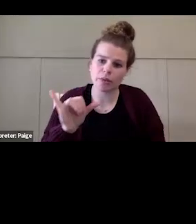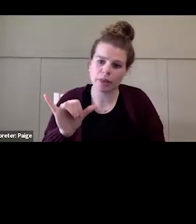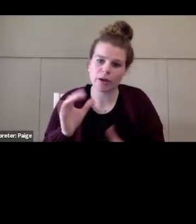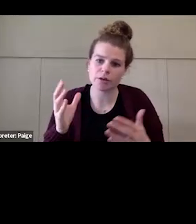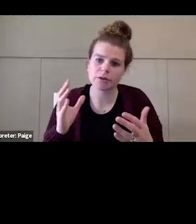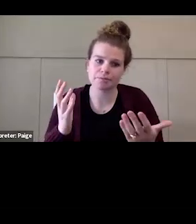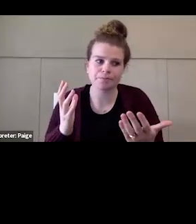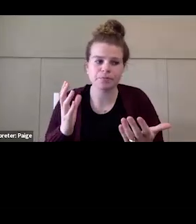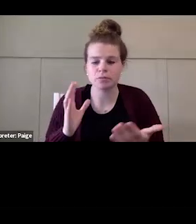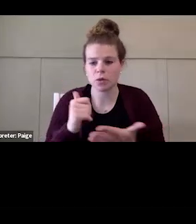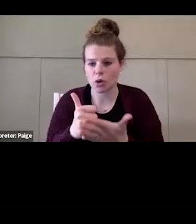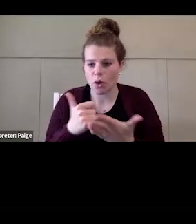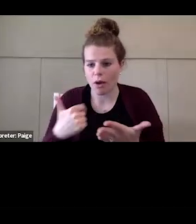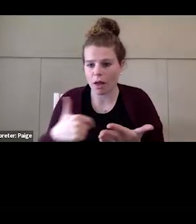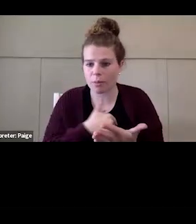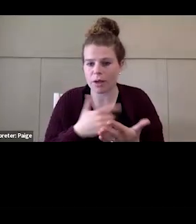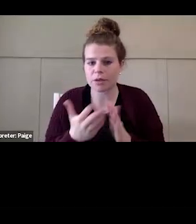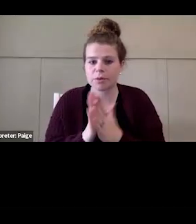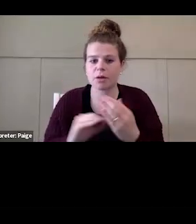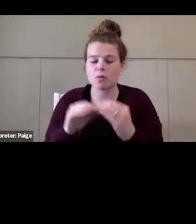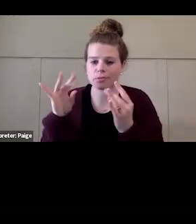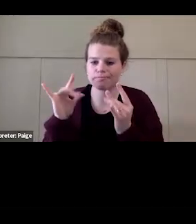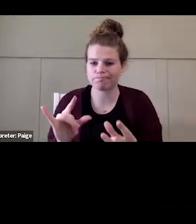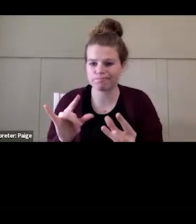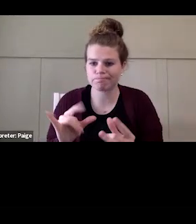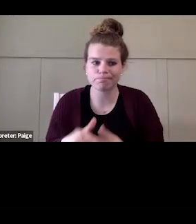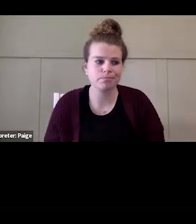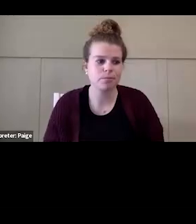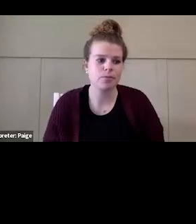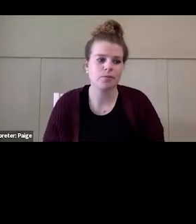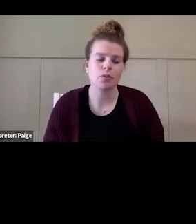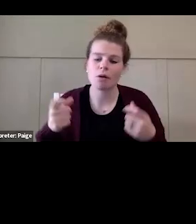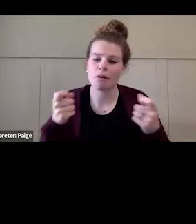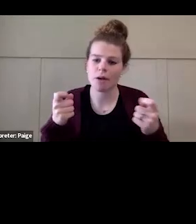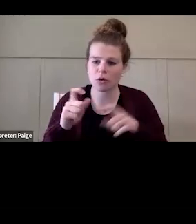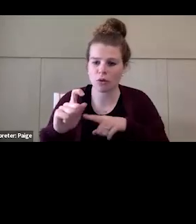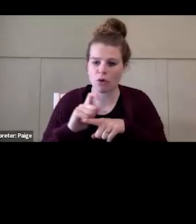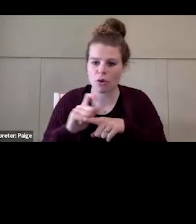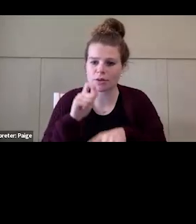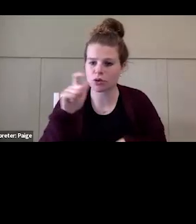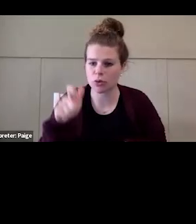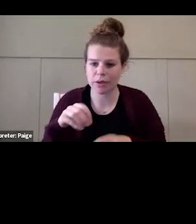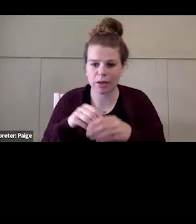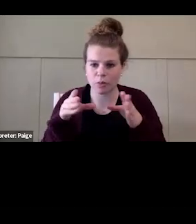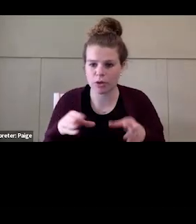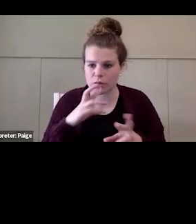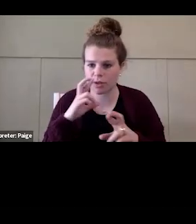to help us be more efficient and to handle the calls that do not need an in-person response over the phone